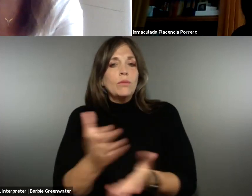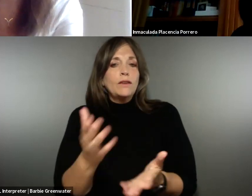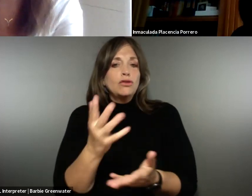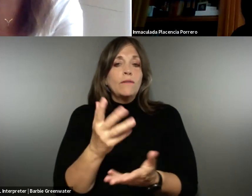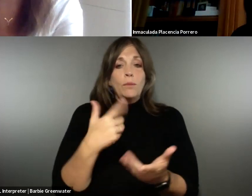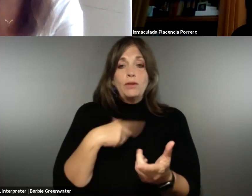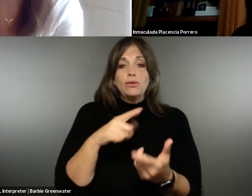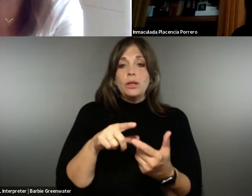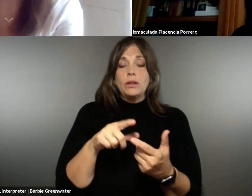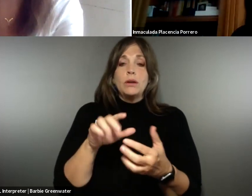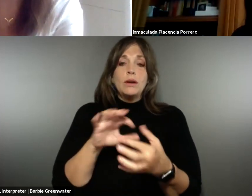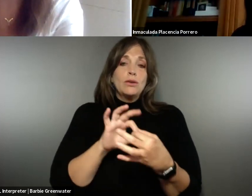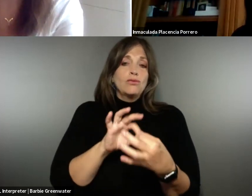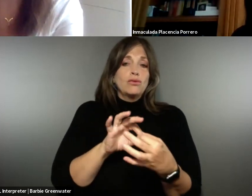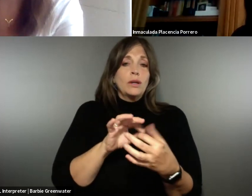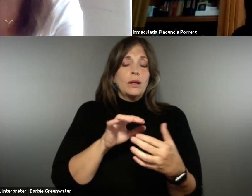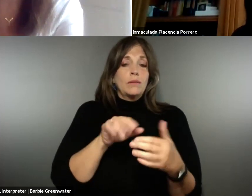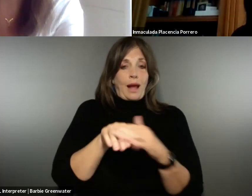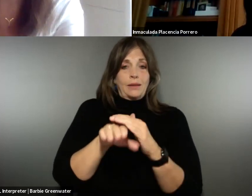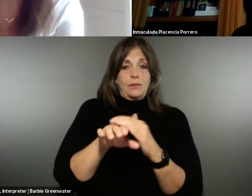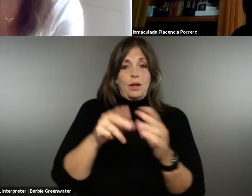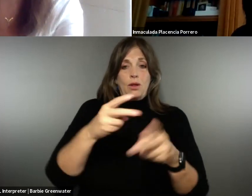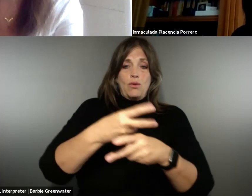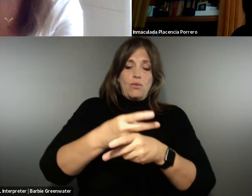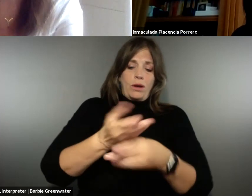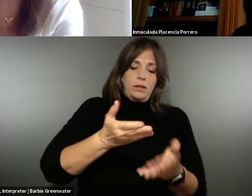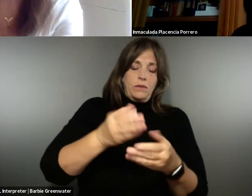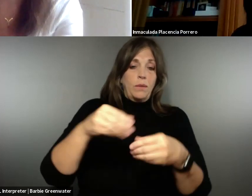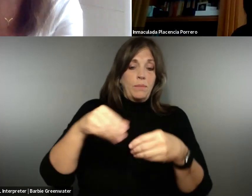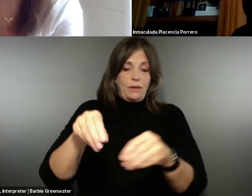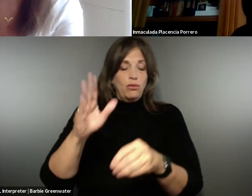have that the provision of information concerning the accessibility of the